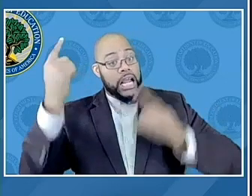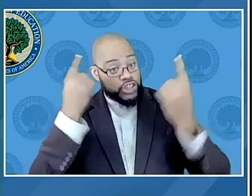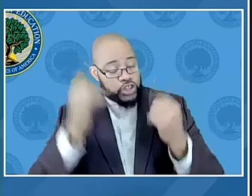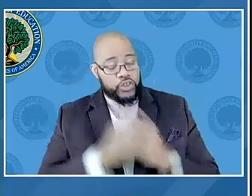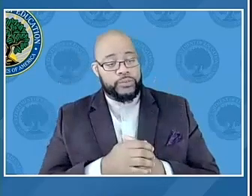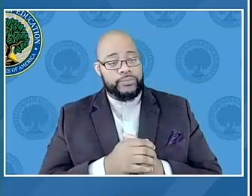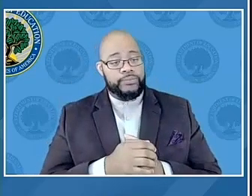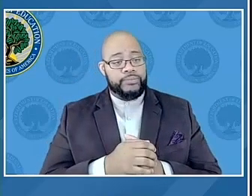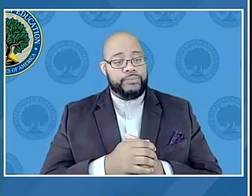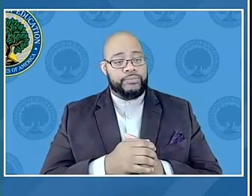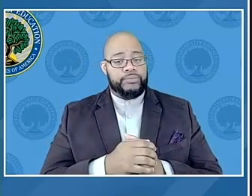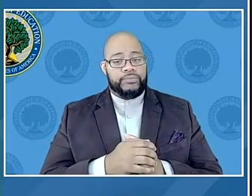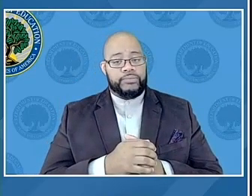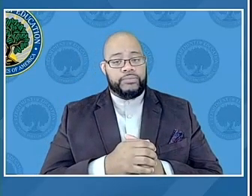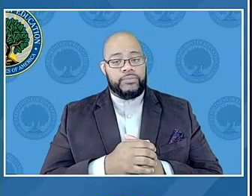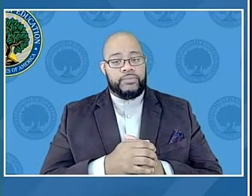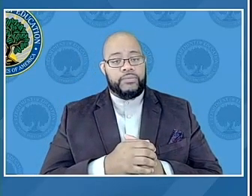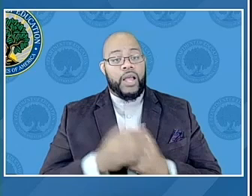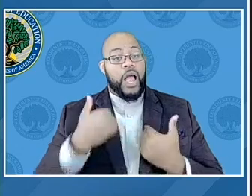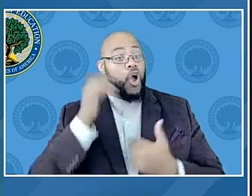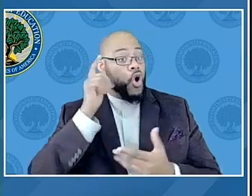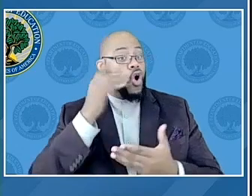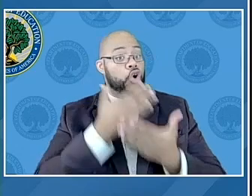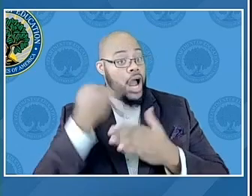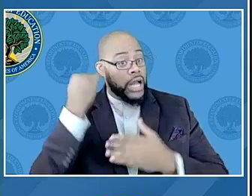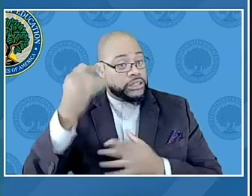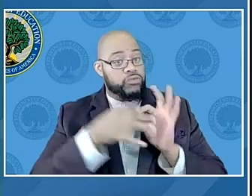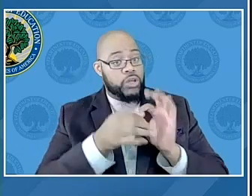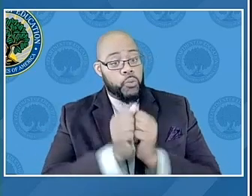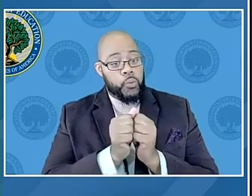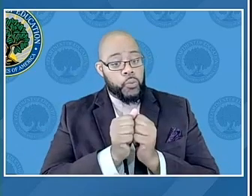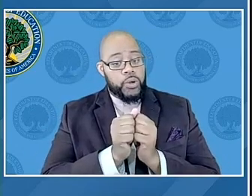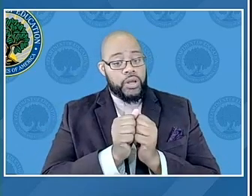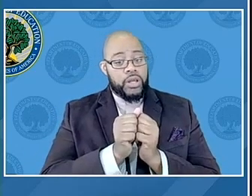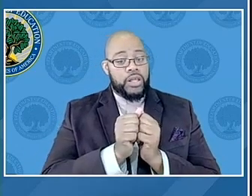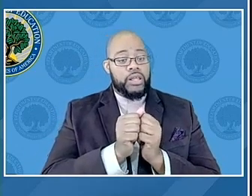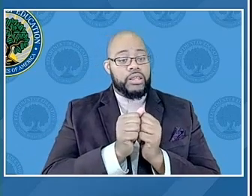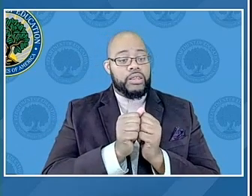Heard some good ideas related to caps on repayment. Definitely understanding